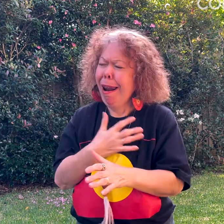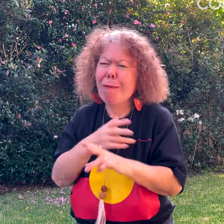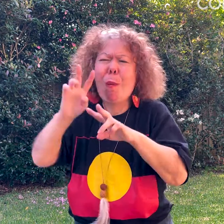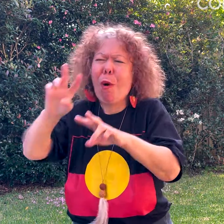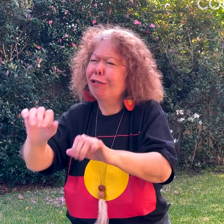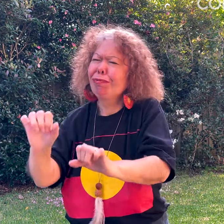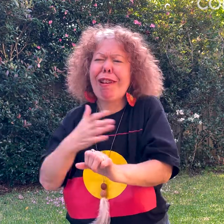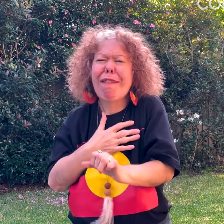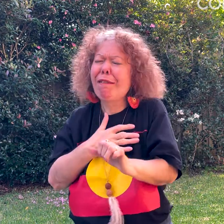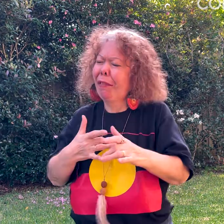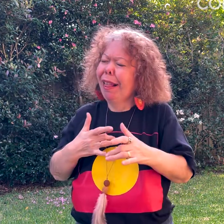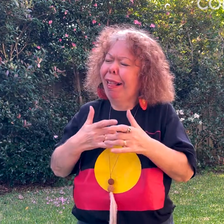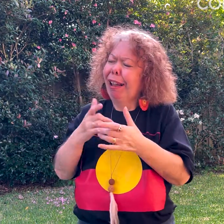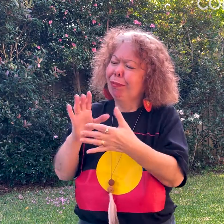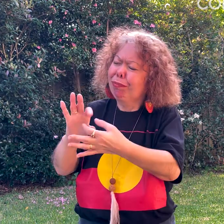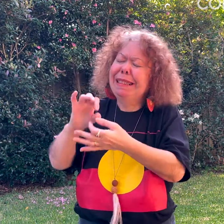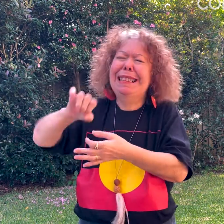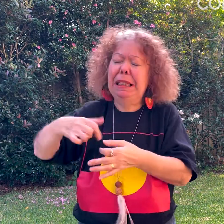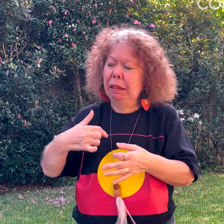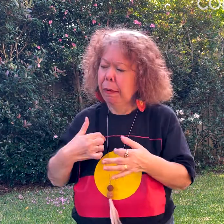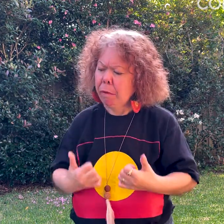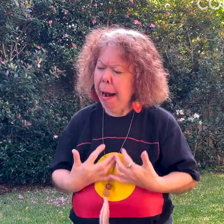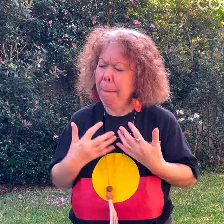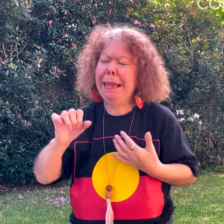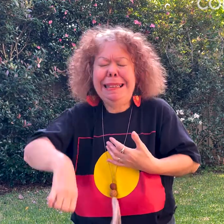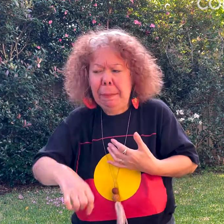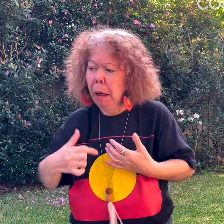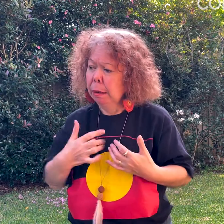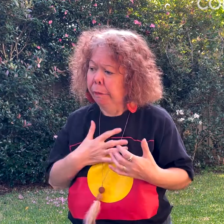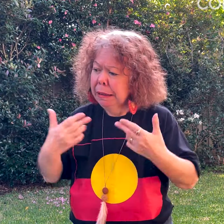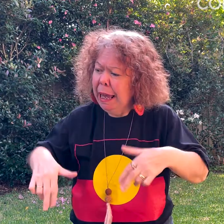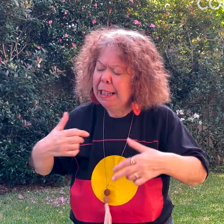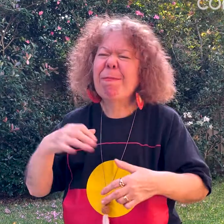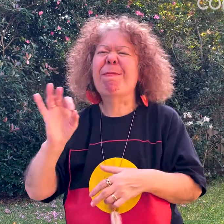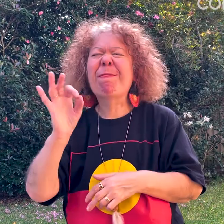I really love watching and connecting with other Indigenous dancers but I can’t dance myself